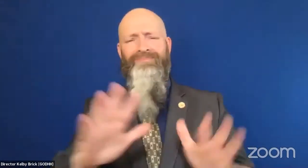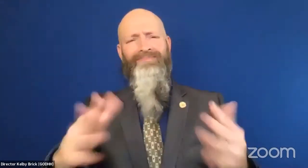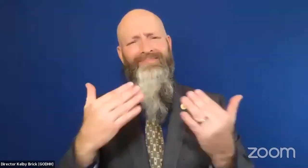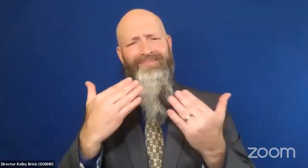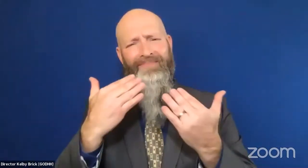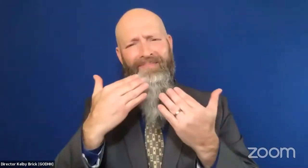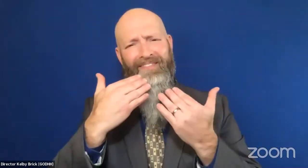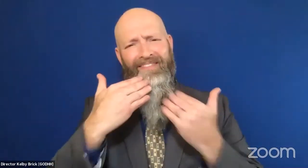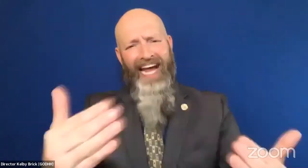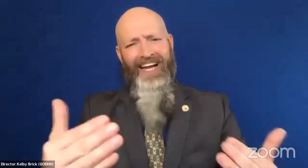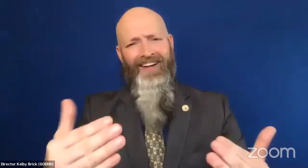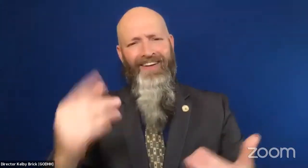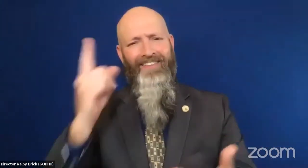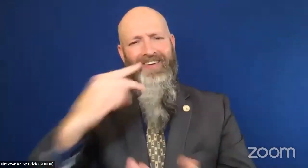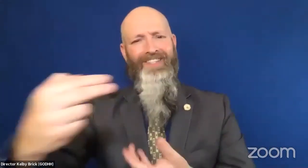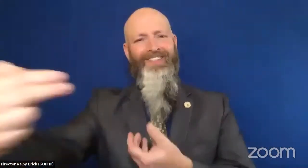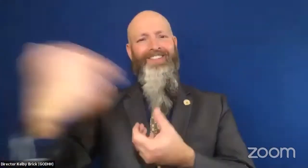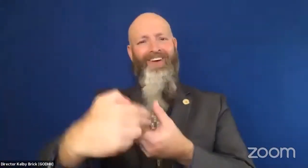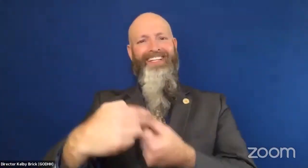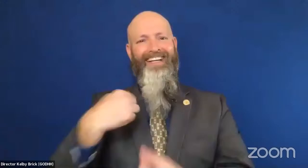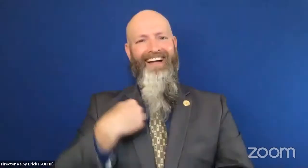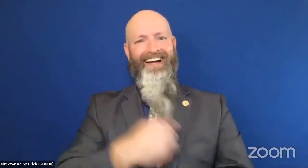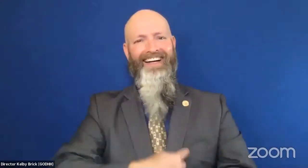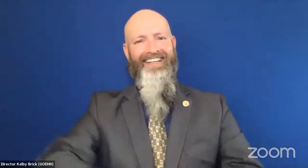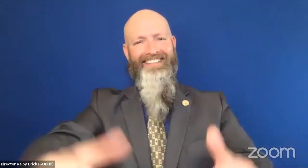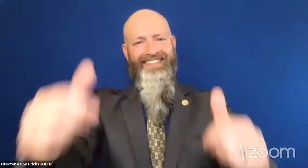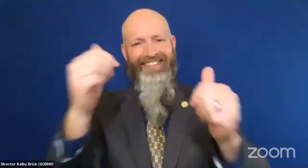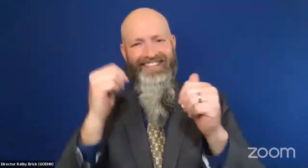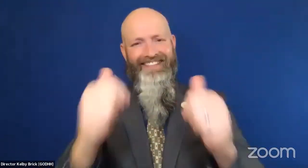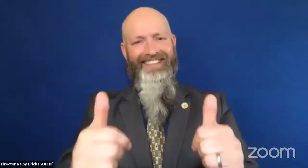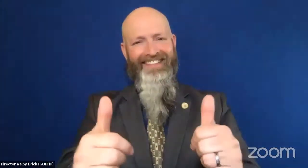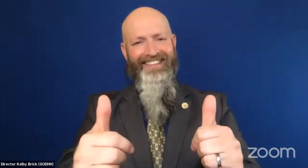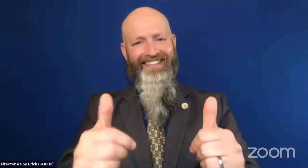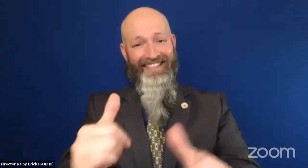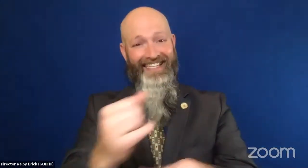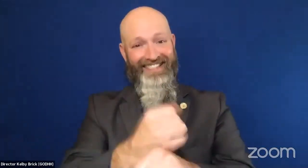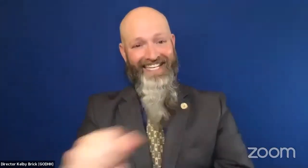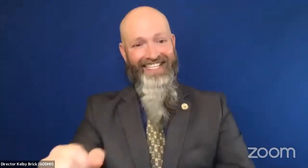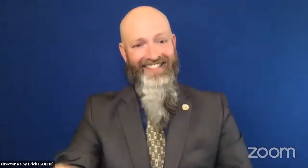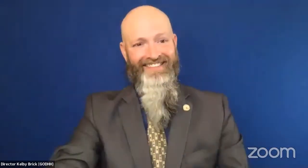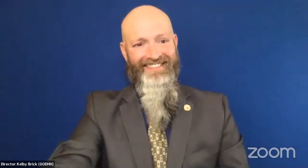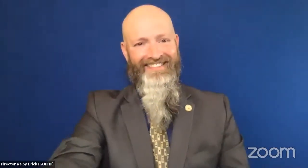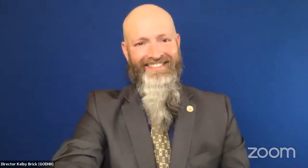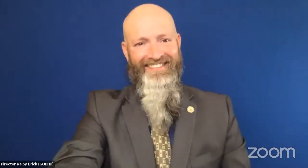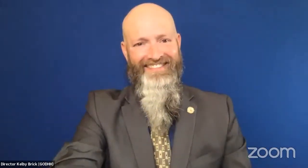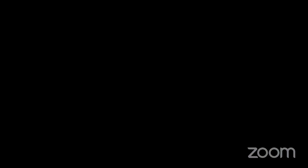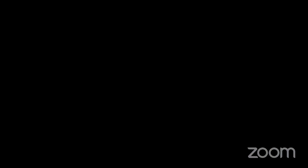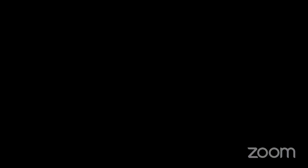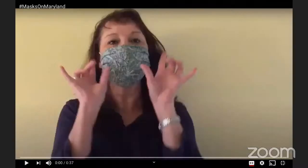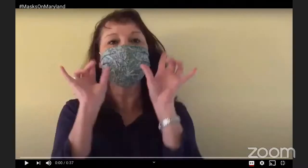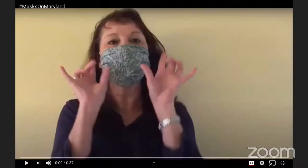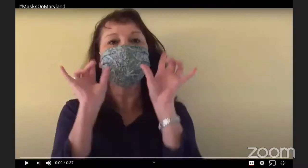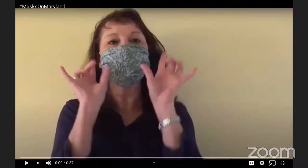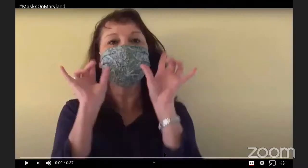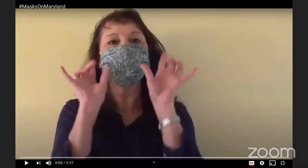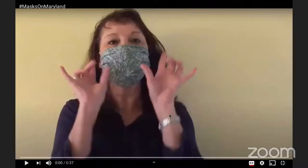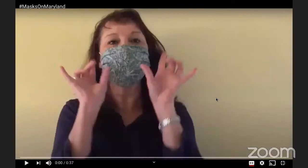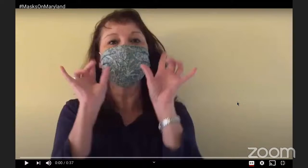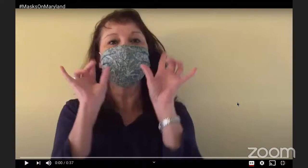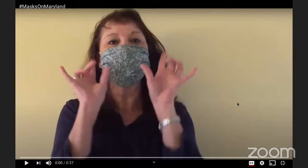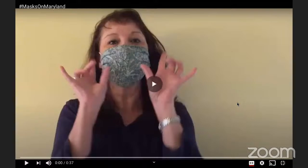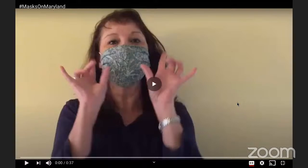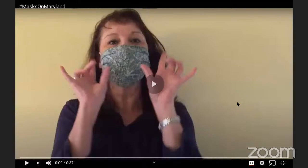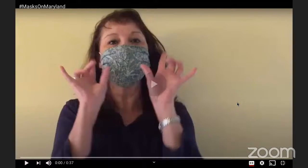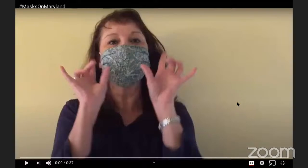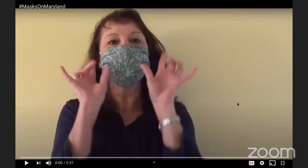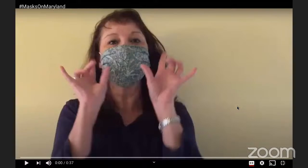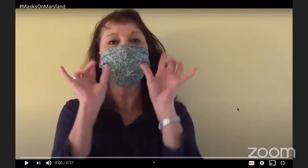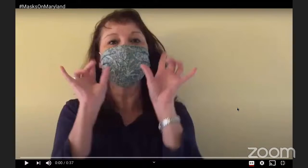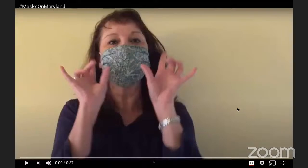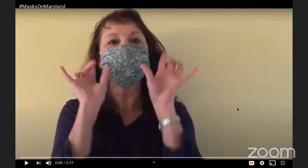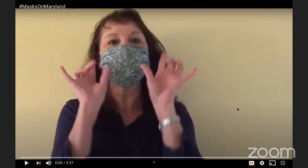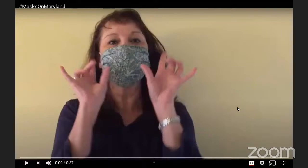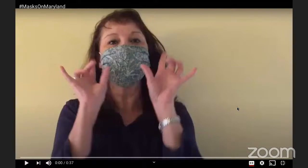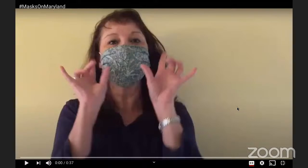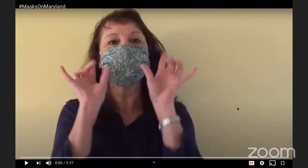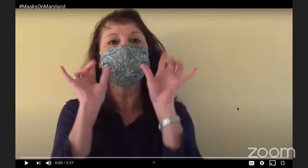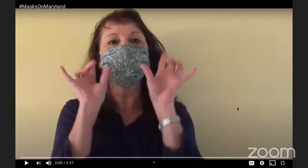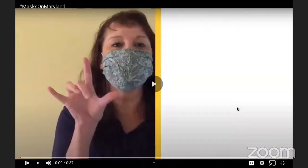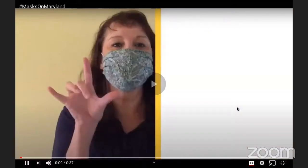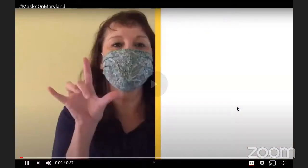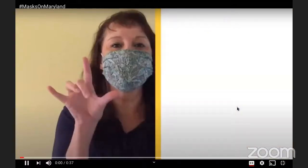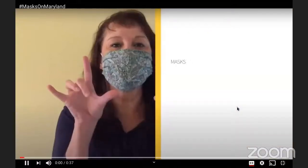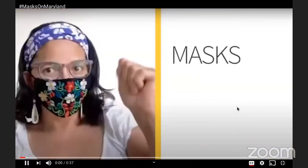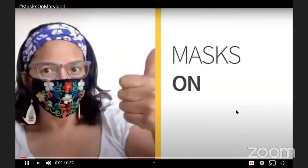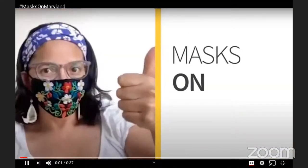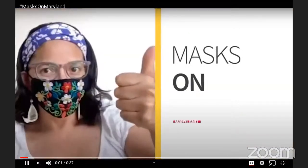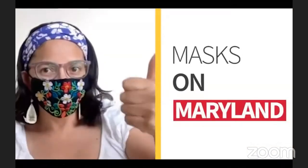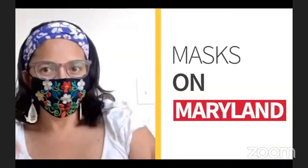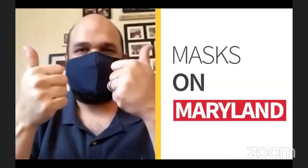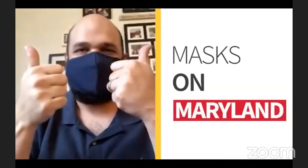out to share with you. Thank you. Thank you for joining us this evening. Stay safe.